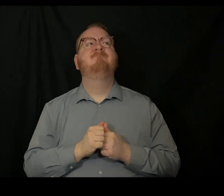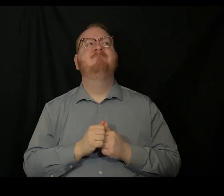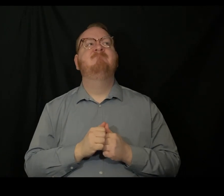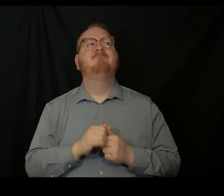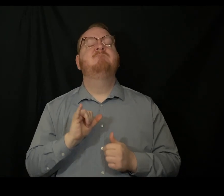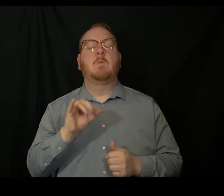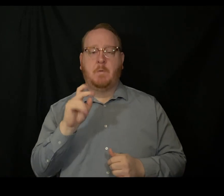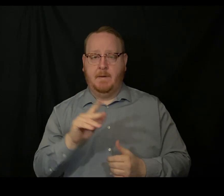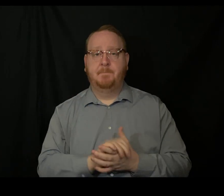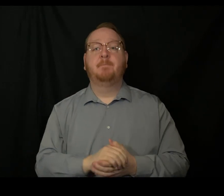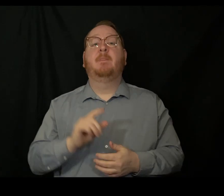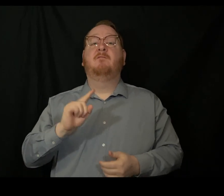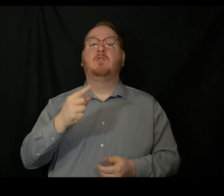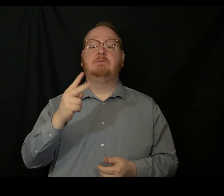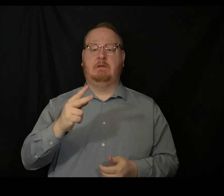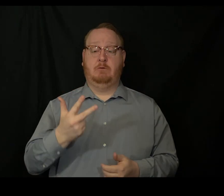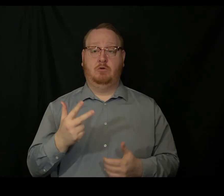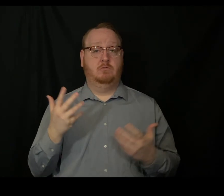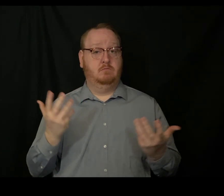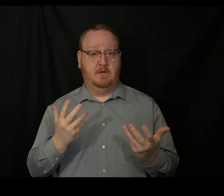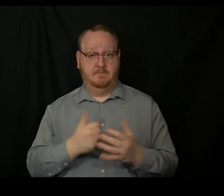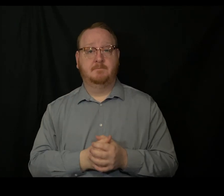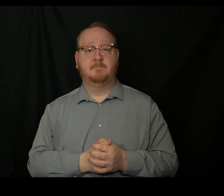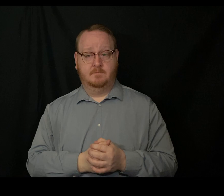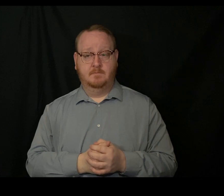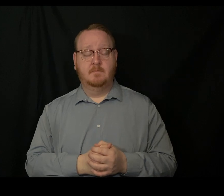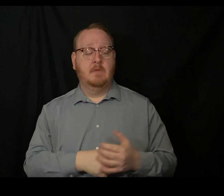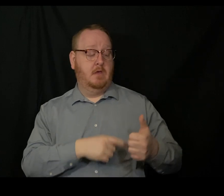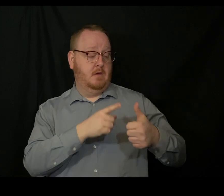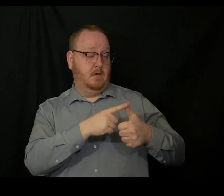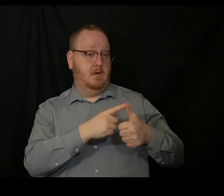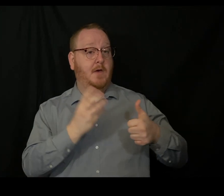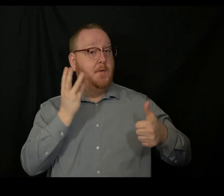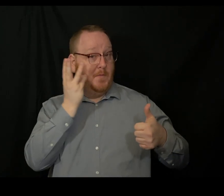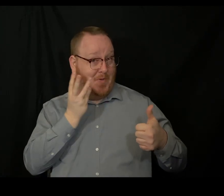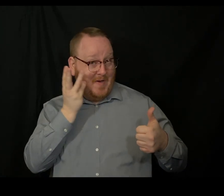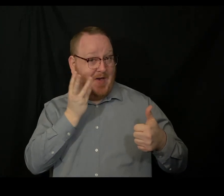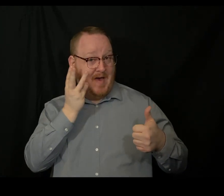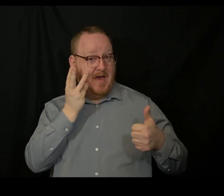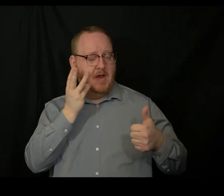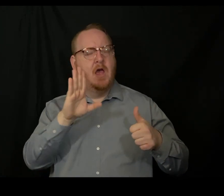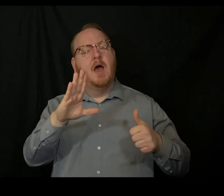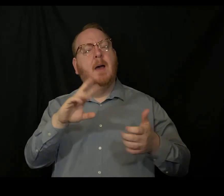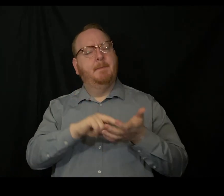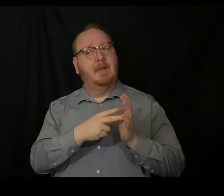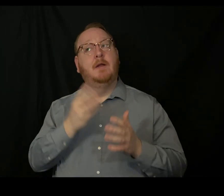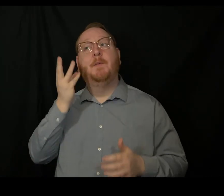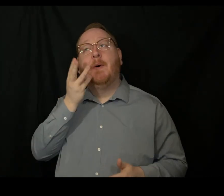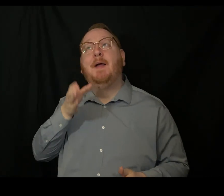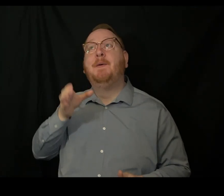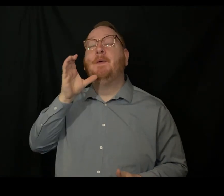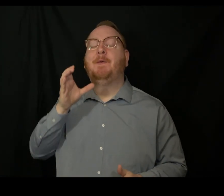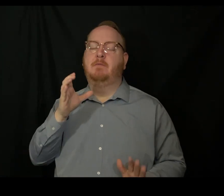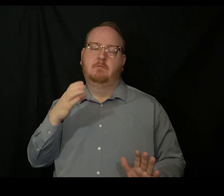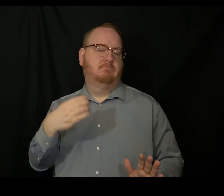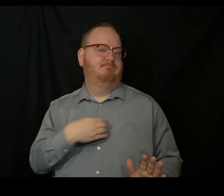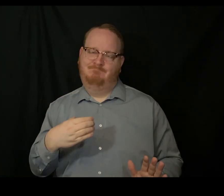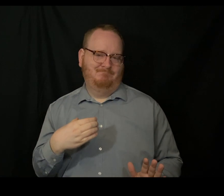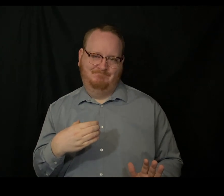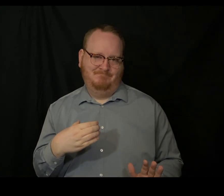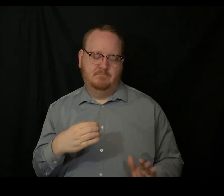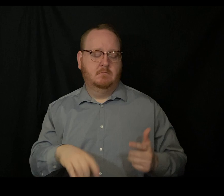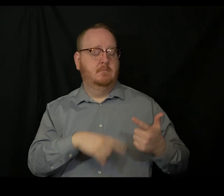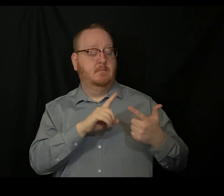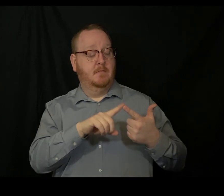to tell you our wine. And I mean whine, not wine, chocolate, and